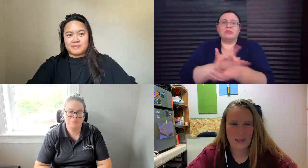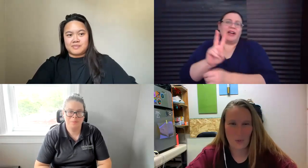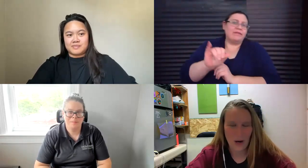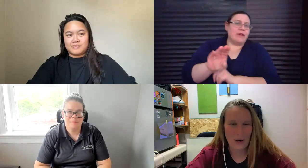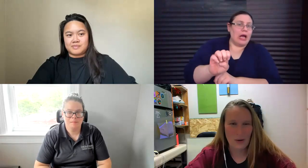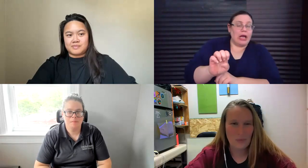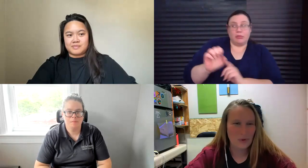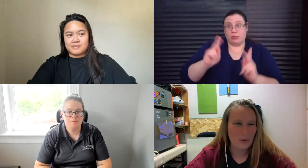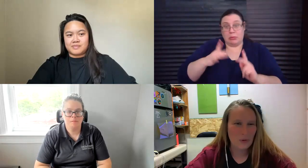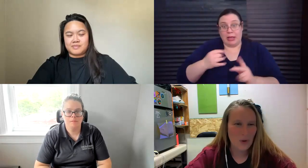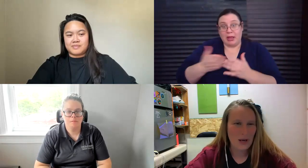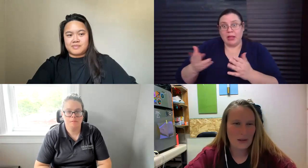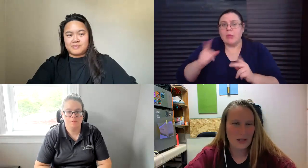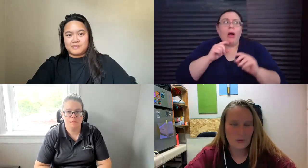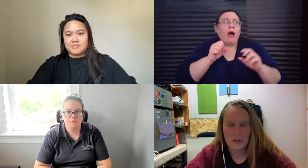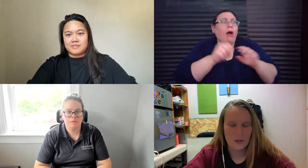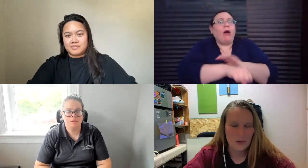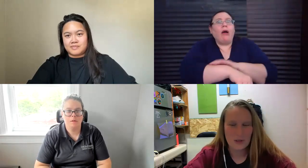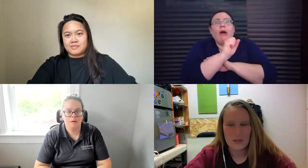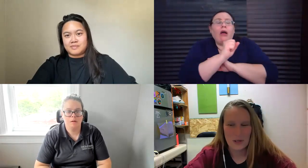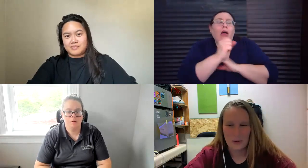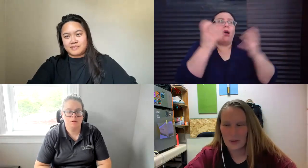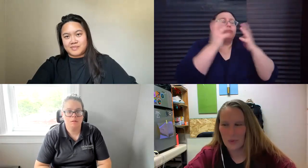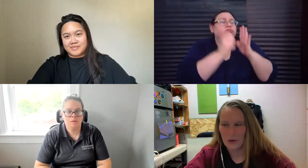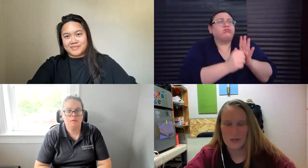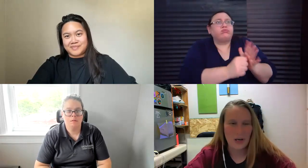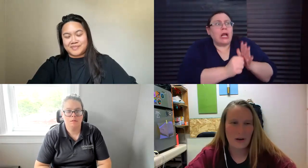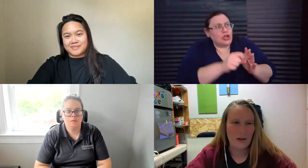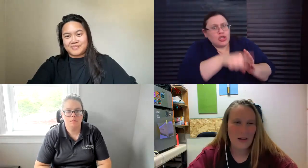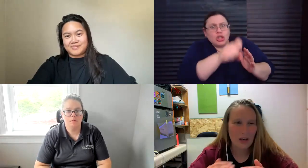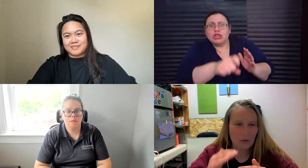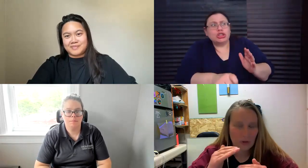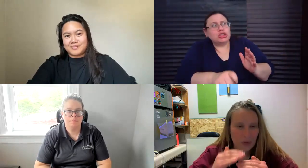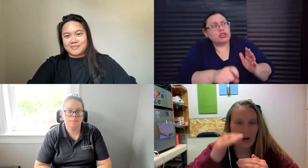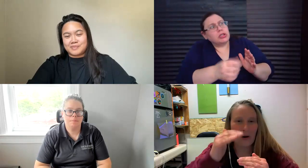away and people were like you should do this on a bigger scale.